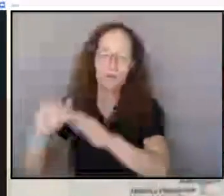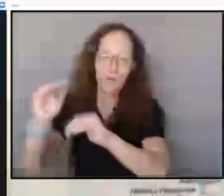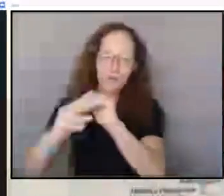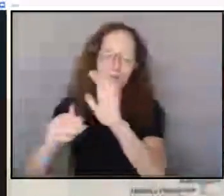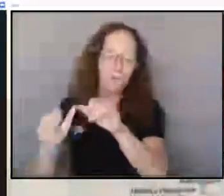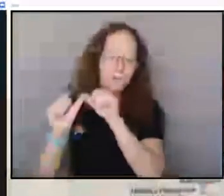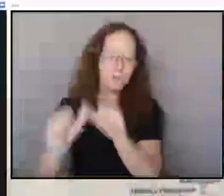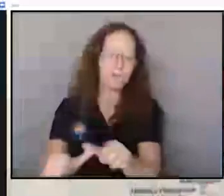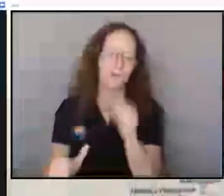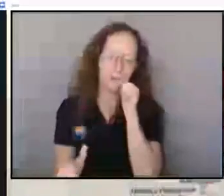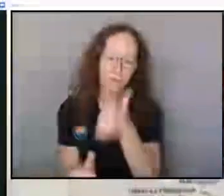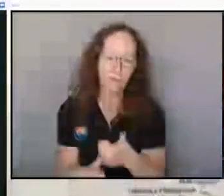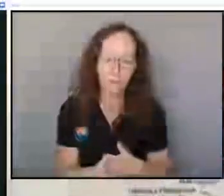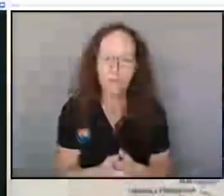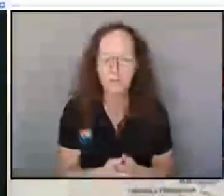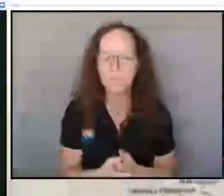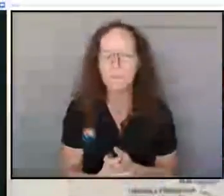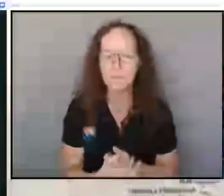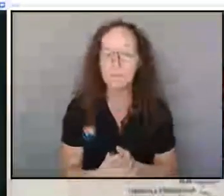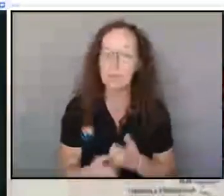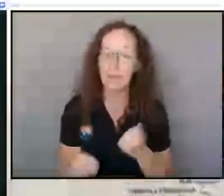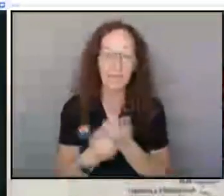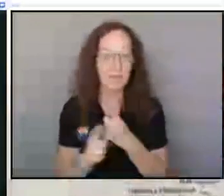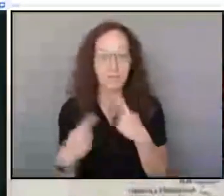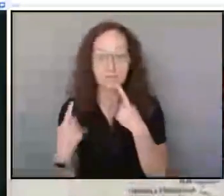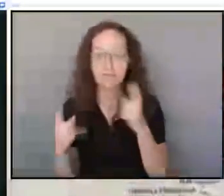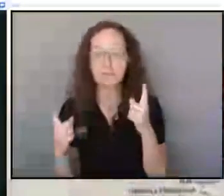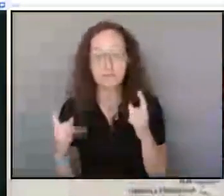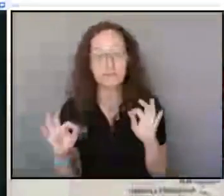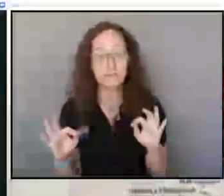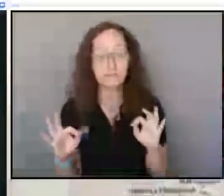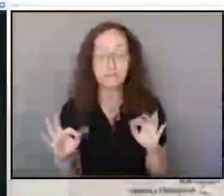MOST PART, EVERYTHING'S LOOKING REAL GOOD AS FAR AS THE